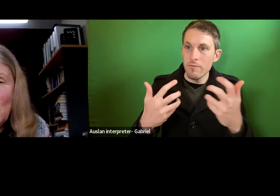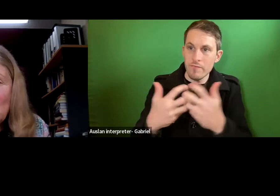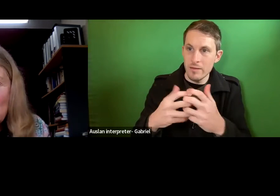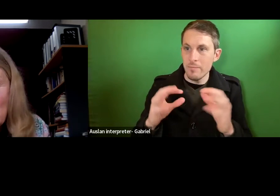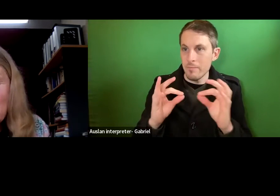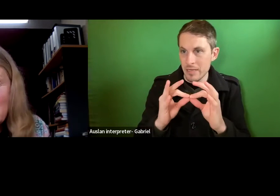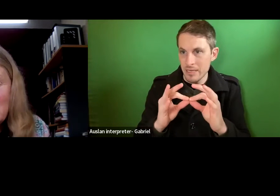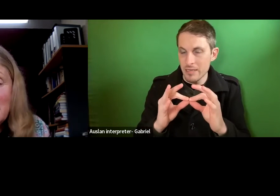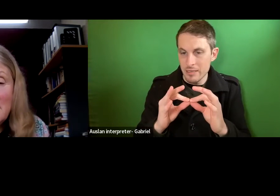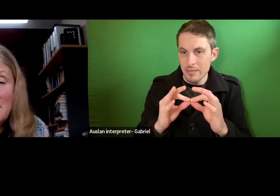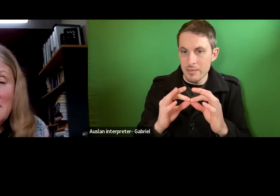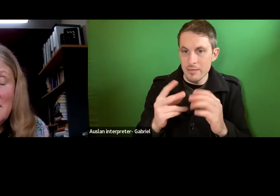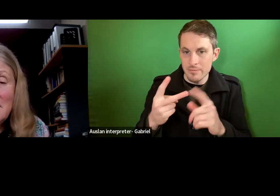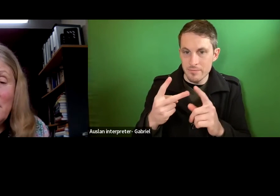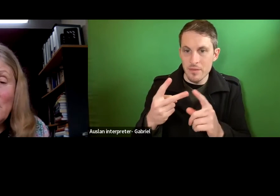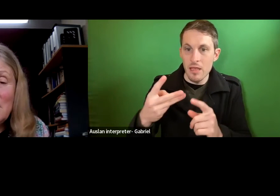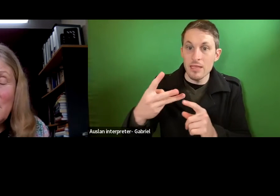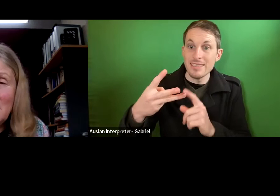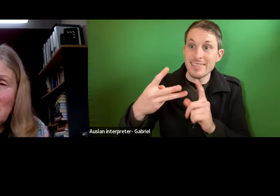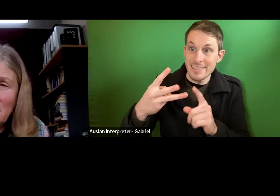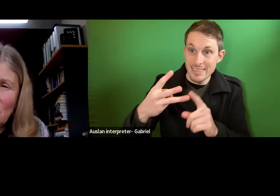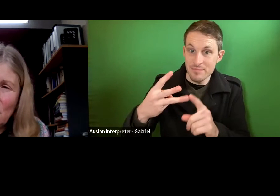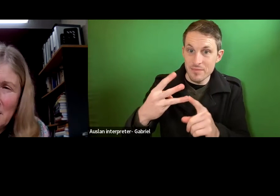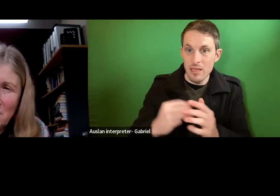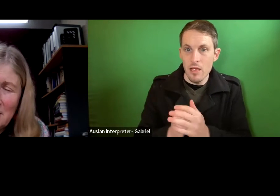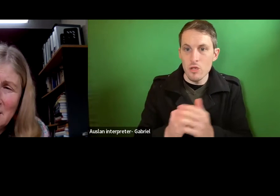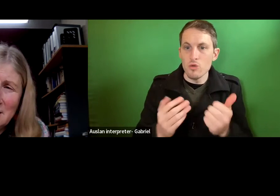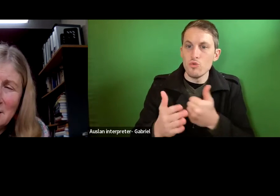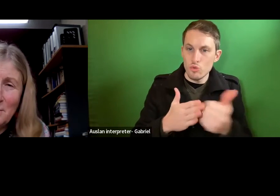We would generally see these difficulties beginning in the school age years.